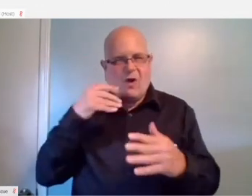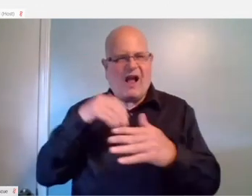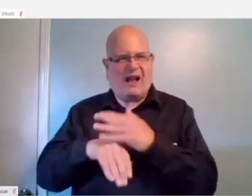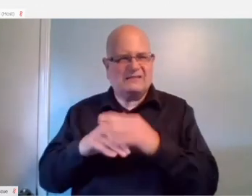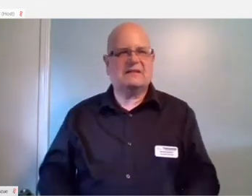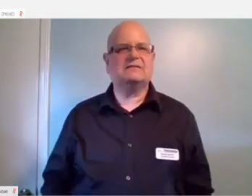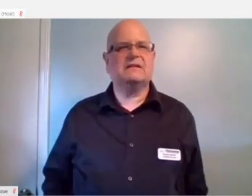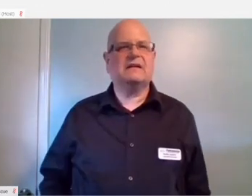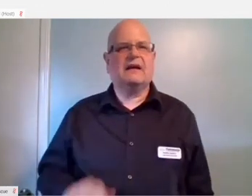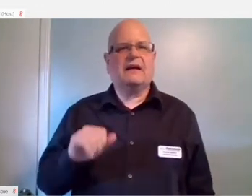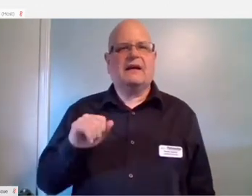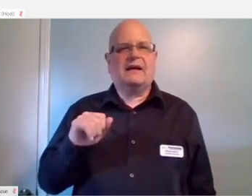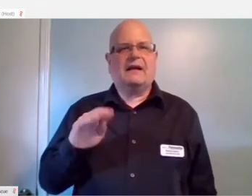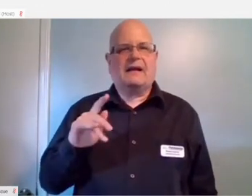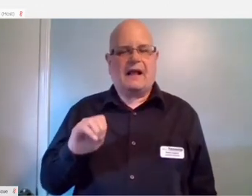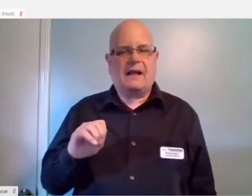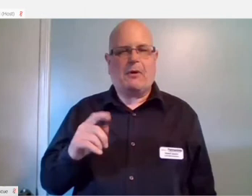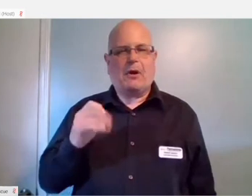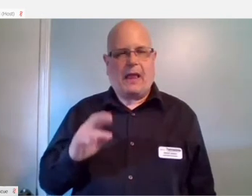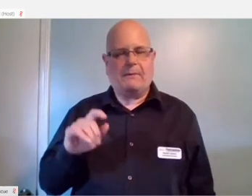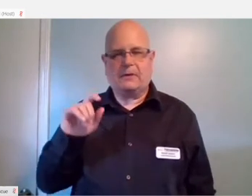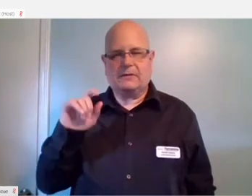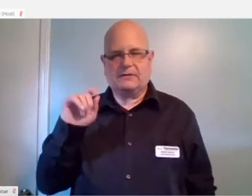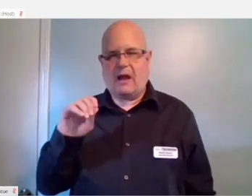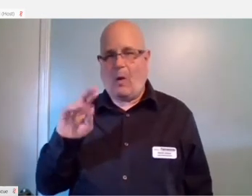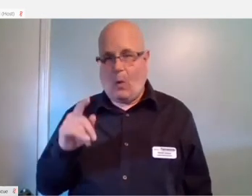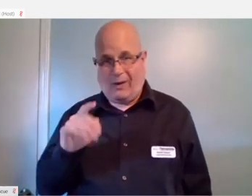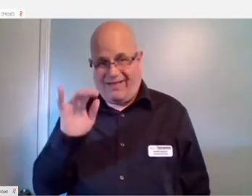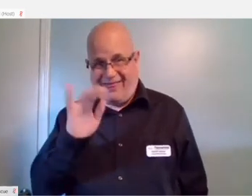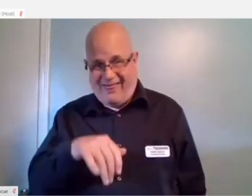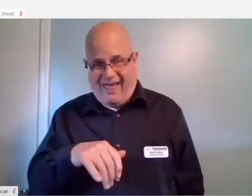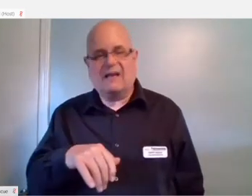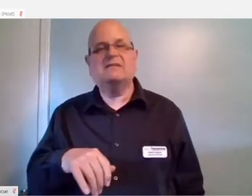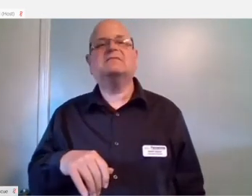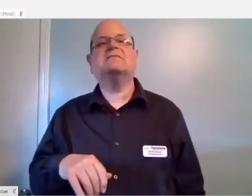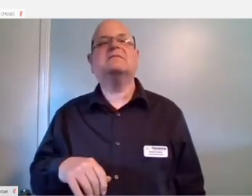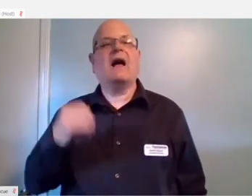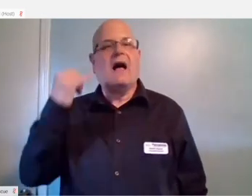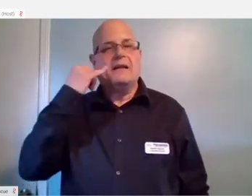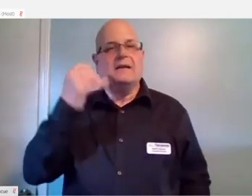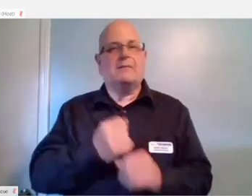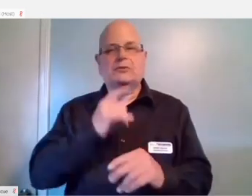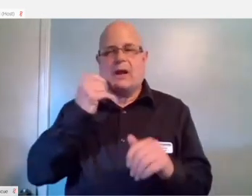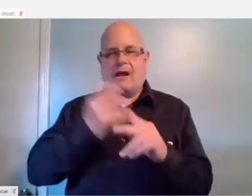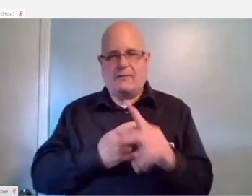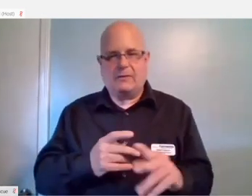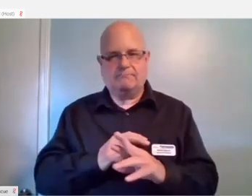Ablegameers.org is a foundation that is built upon the idea of making sure everybody is